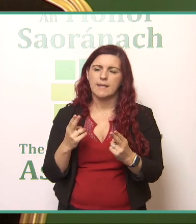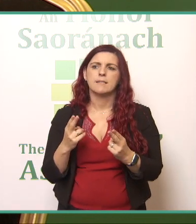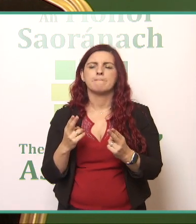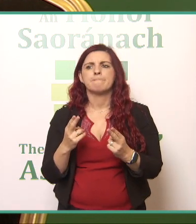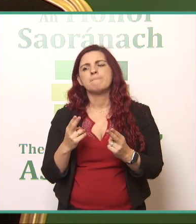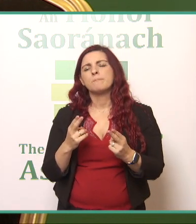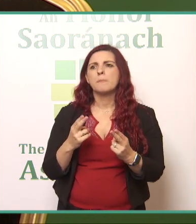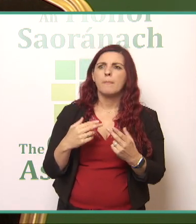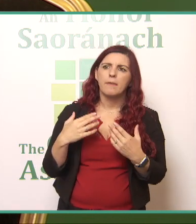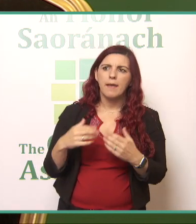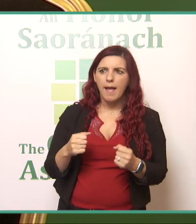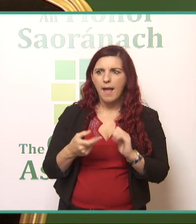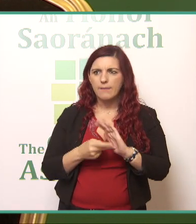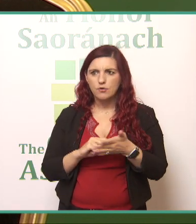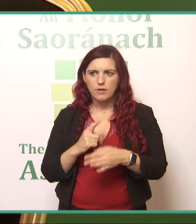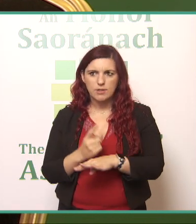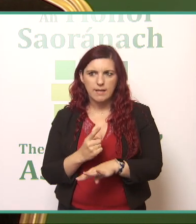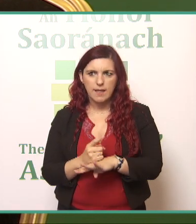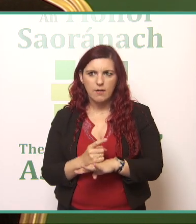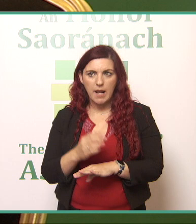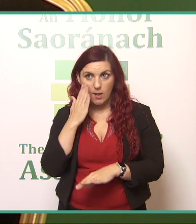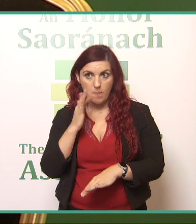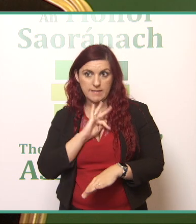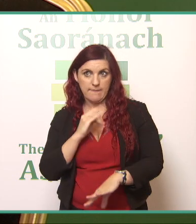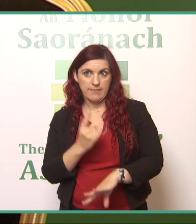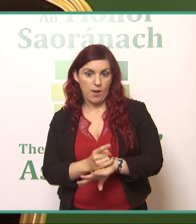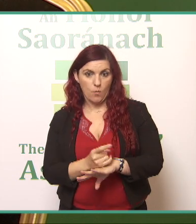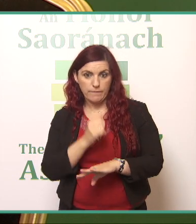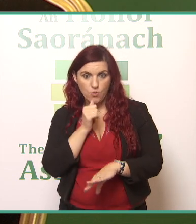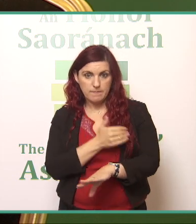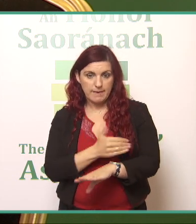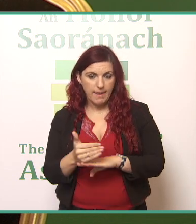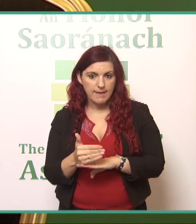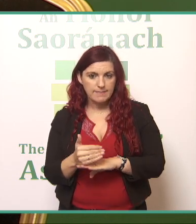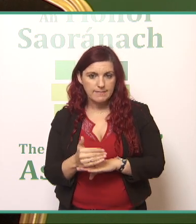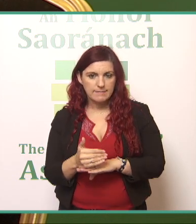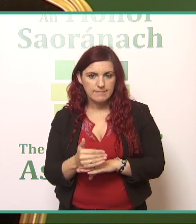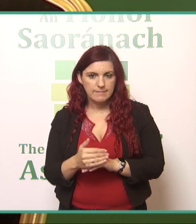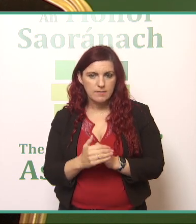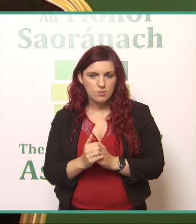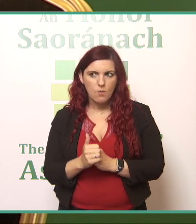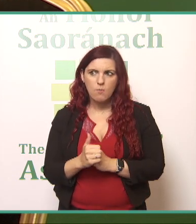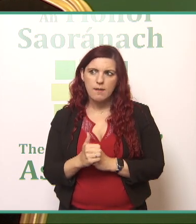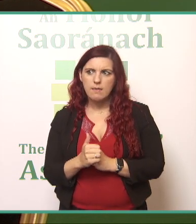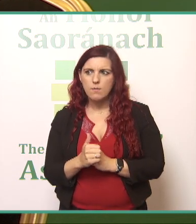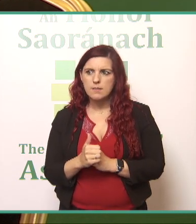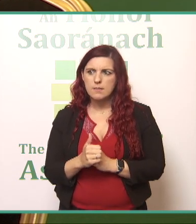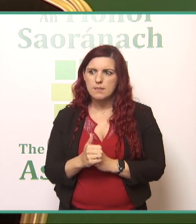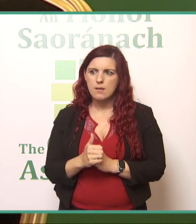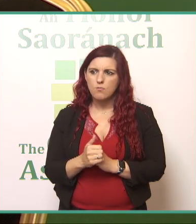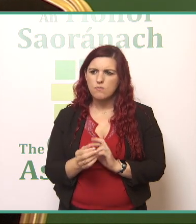strategy there and I I was actually there when it began and it just was a response document a